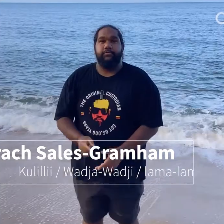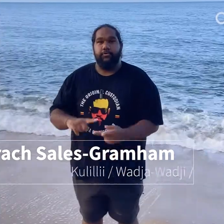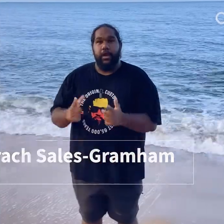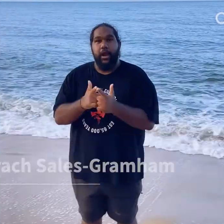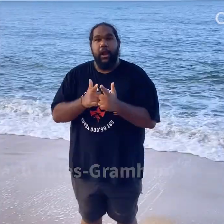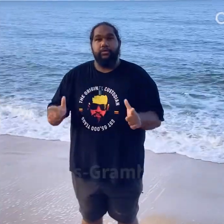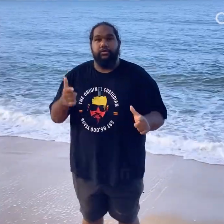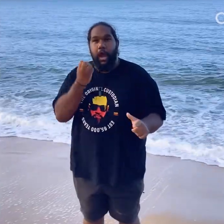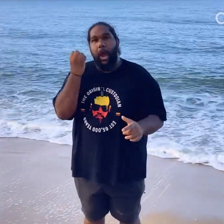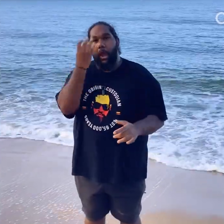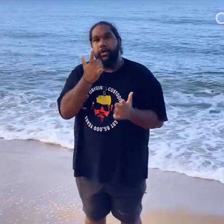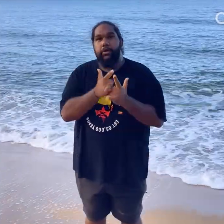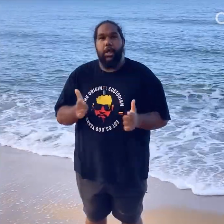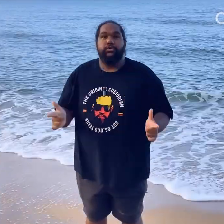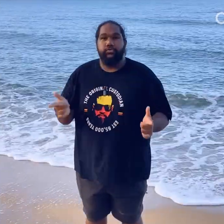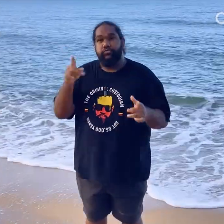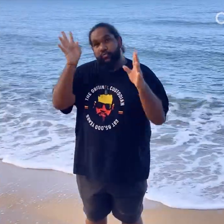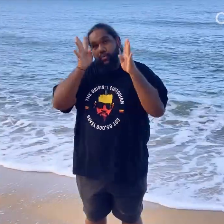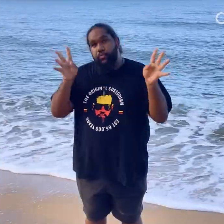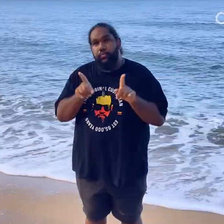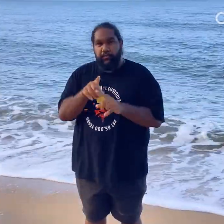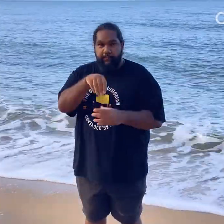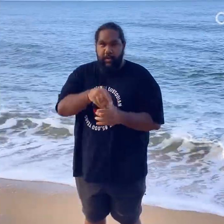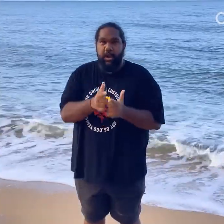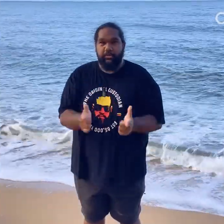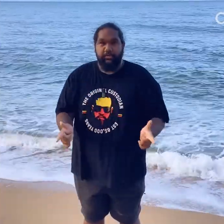and I am Aboriginal and Torres Strait Islander,